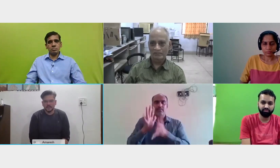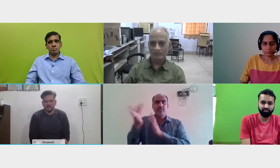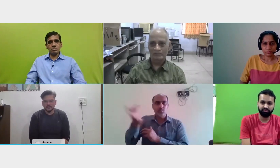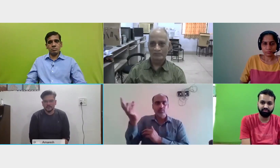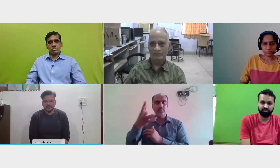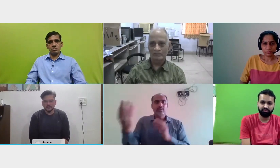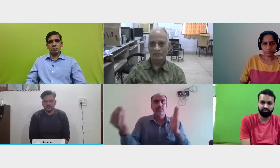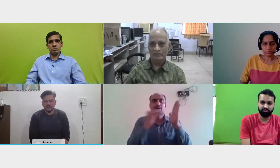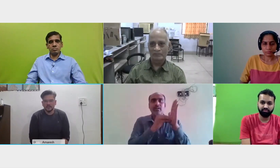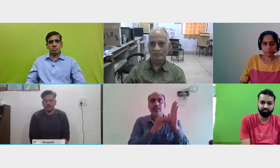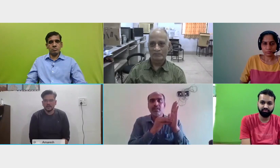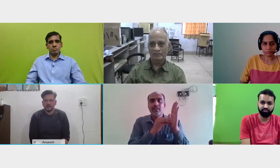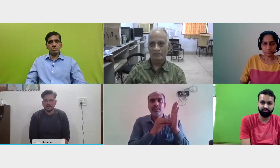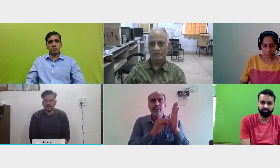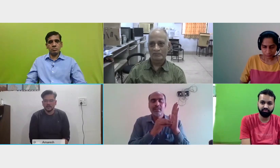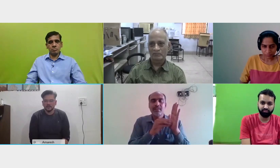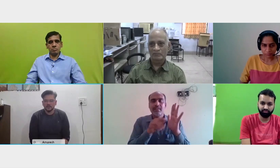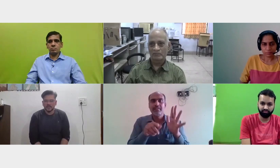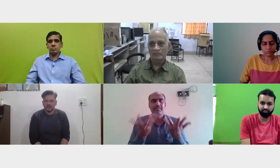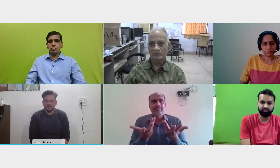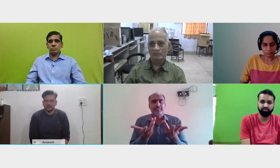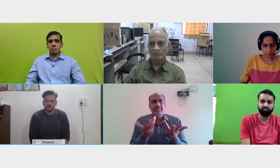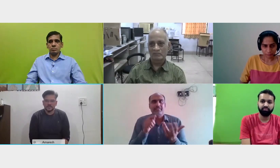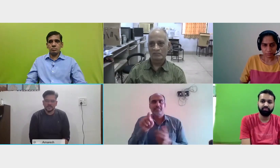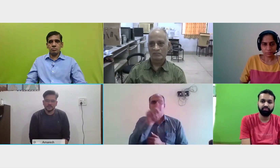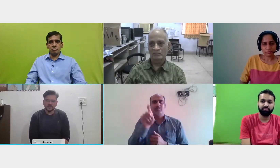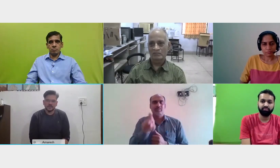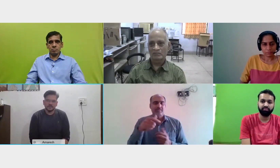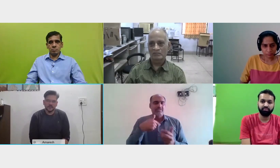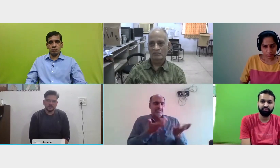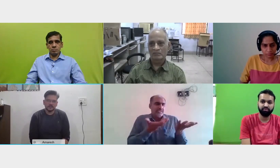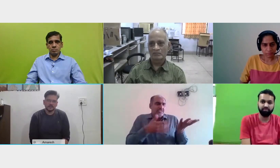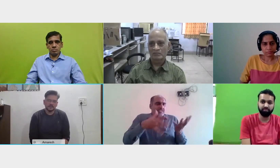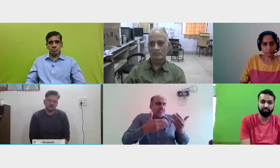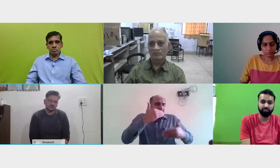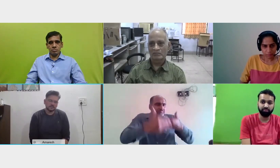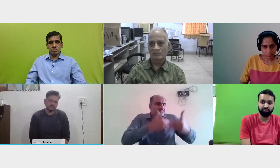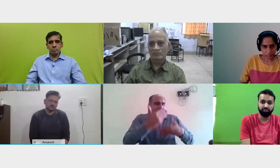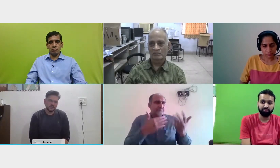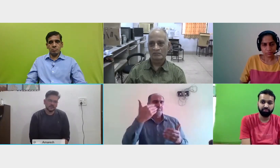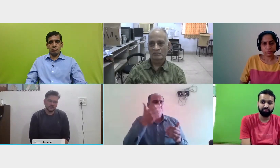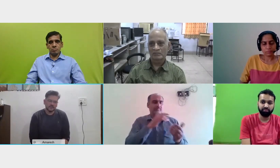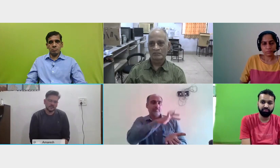the dictionary we have Indian signs which are being invented so we will have to see